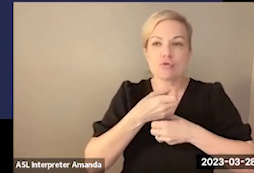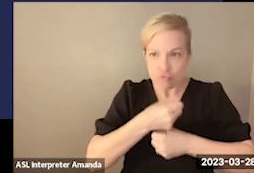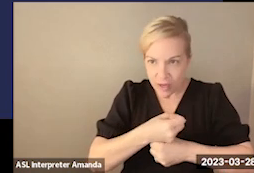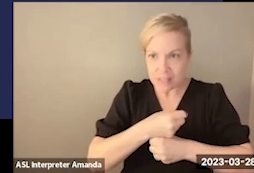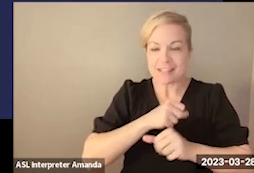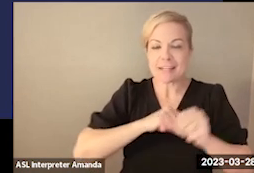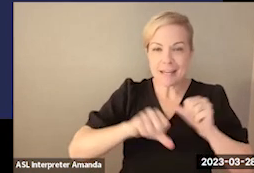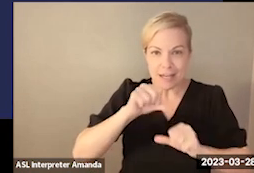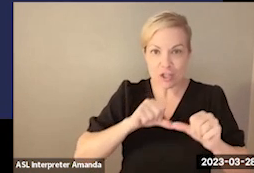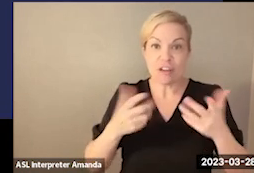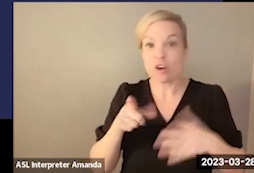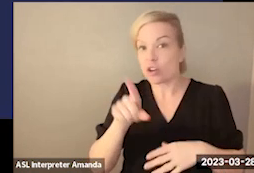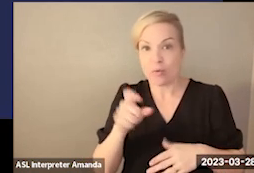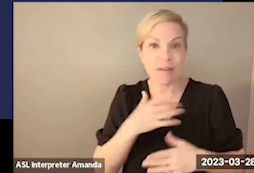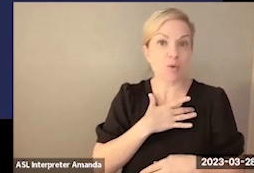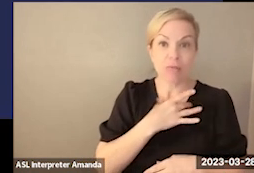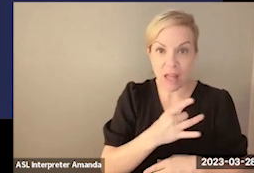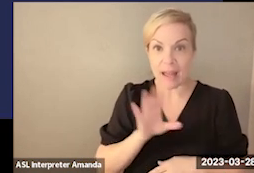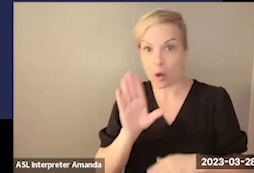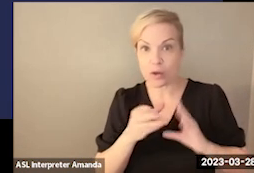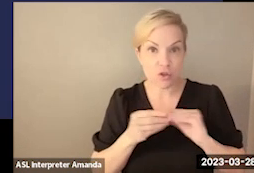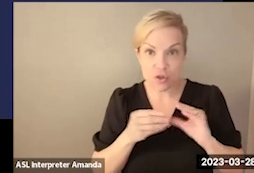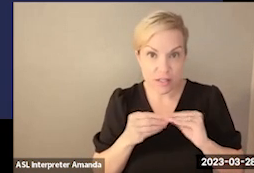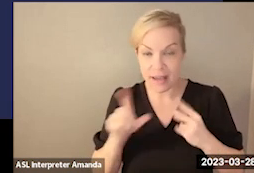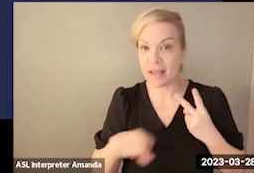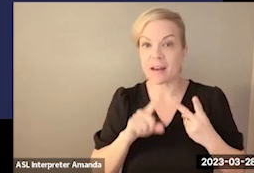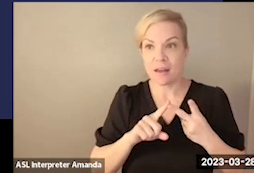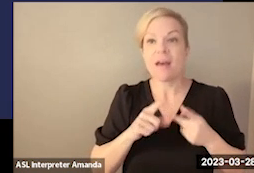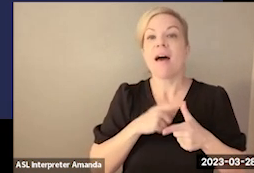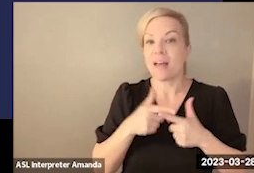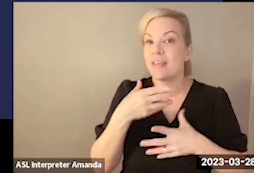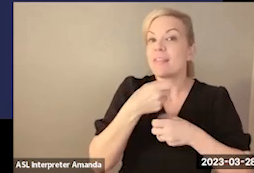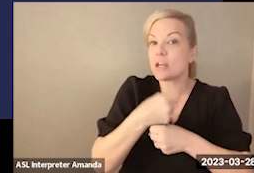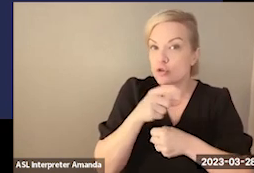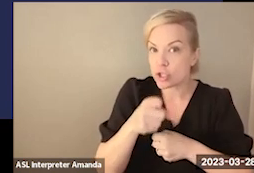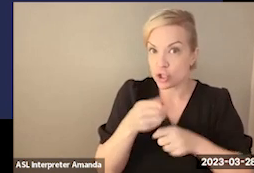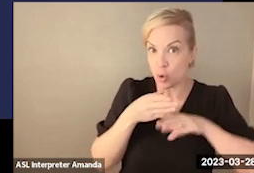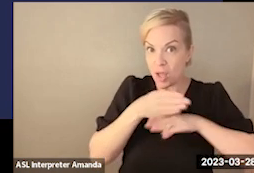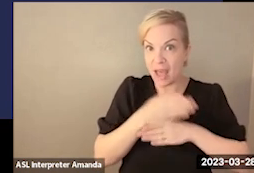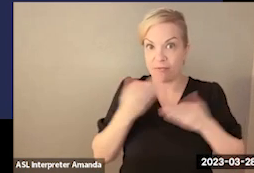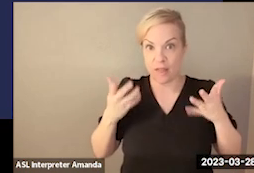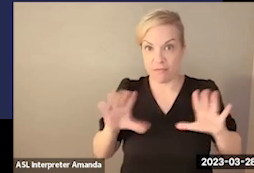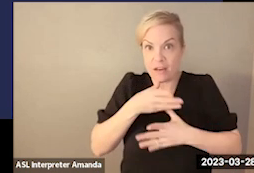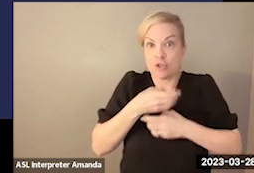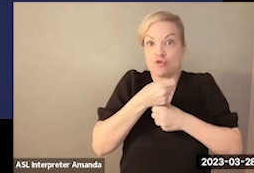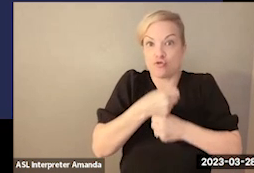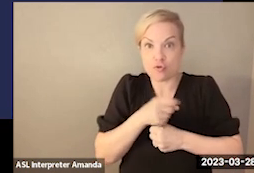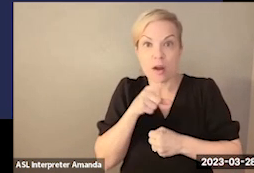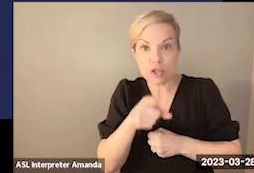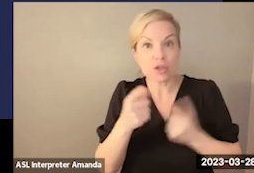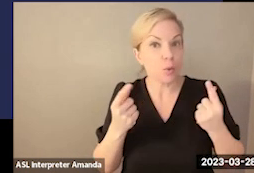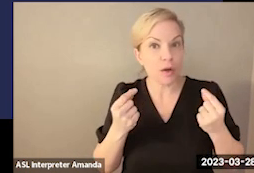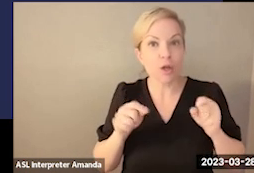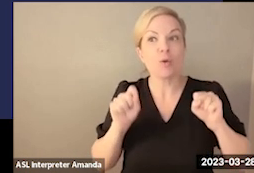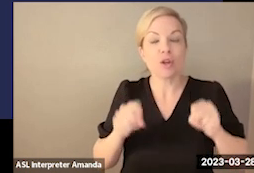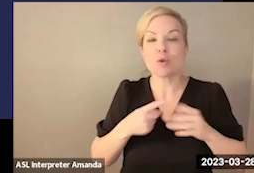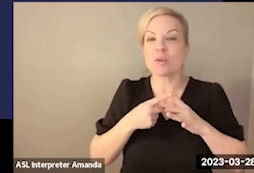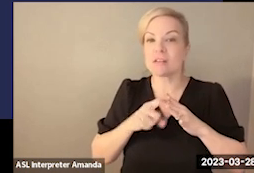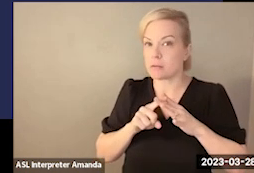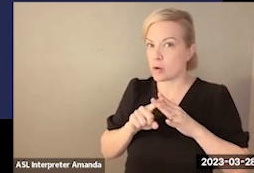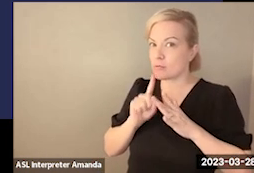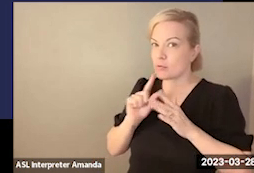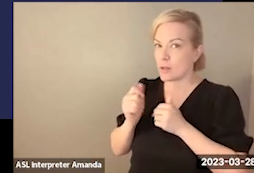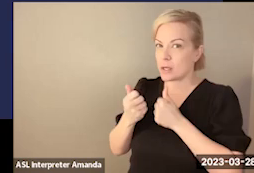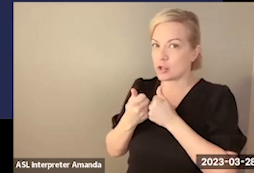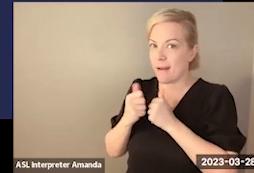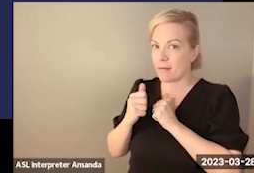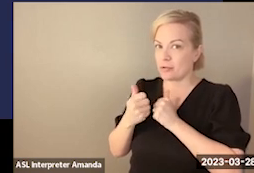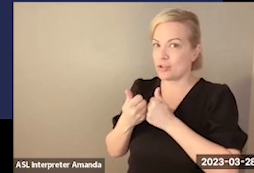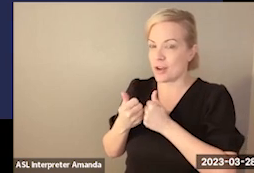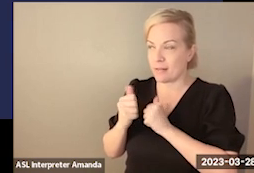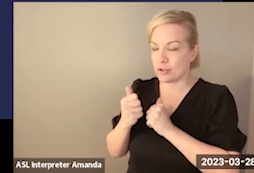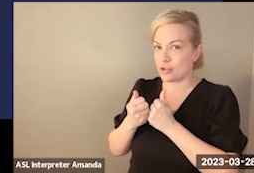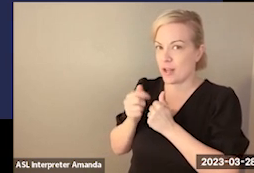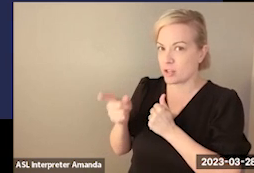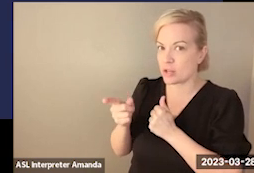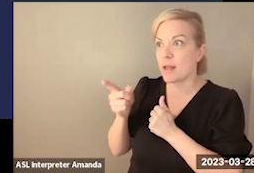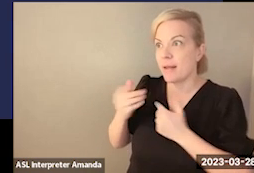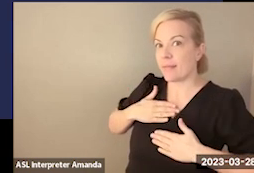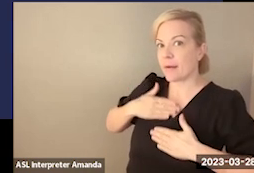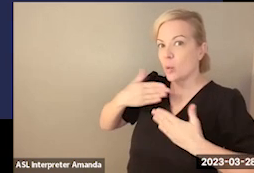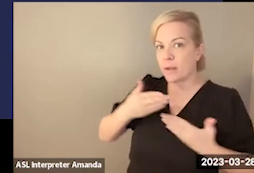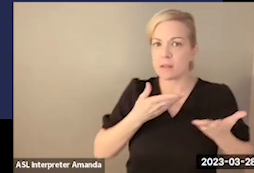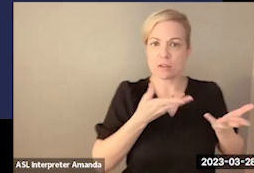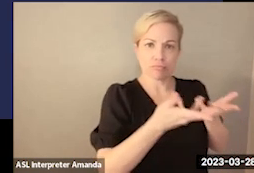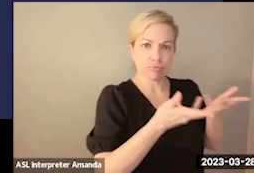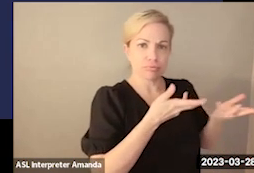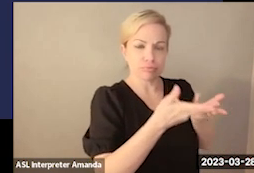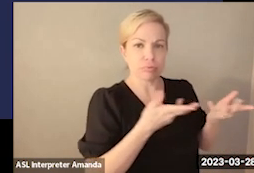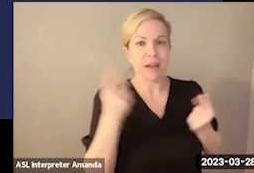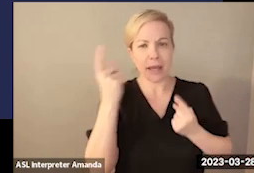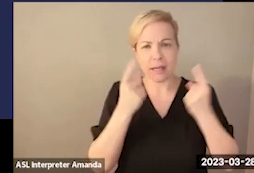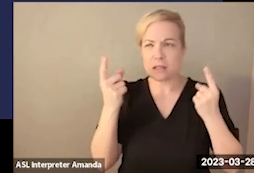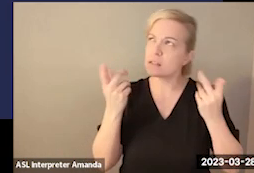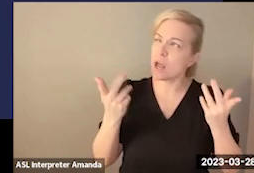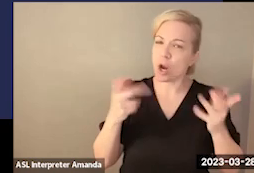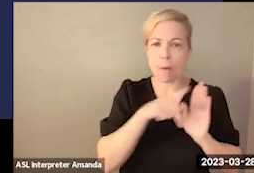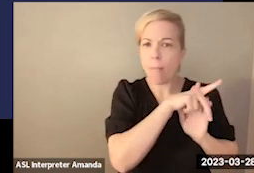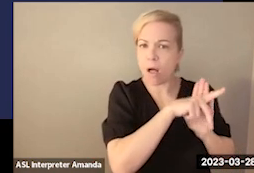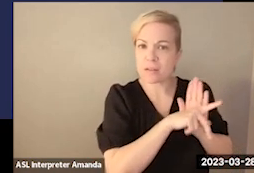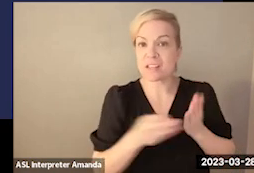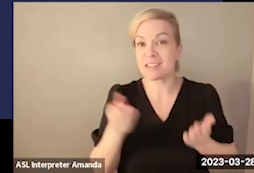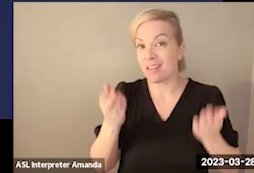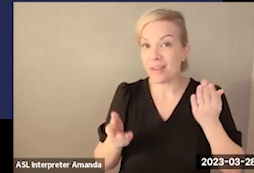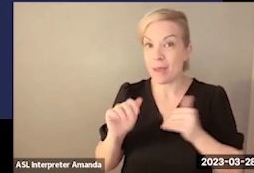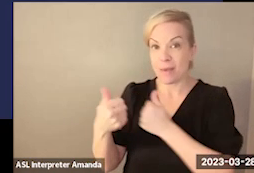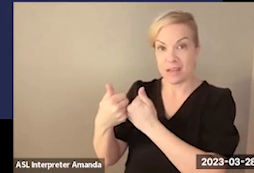Debbie Stine, Science & Technology Policy Academy: They have to like like what you're saying, and then they trust you, and when they get to that trust point, that's where you can start to push the margins. and you know they're willing to have a dialogue with you and willing to consider policies that might be a challenge. If you come from the opposite way.